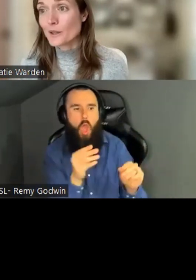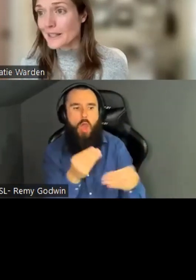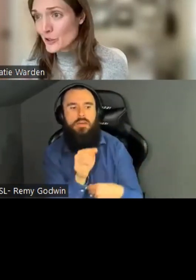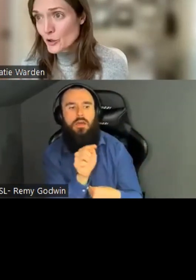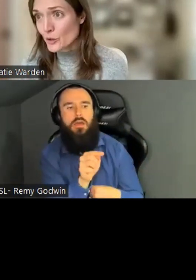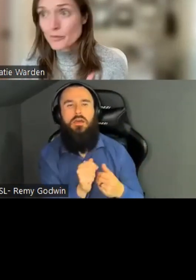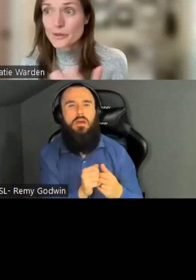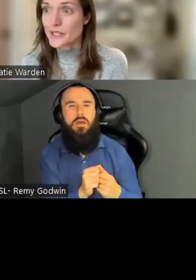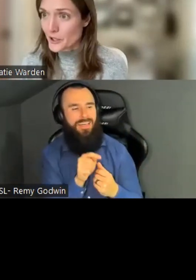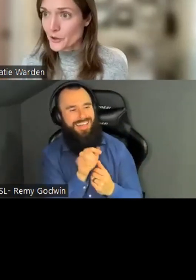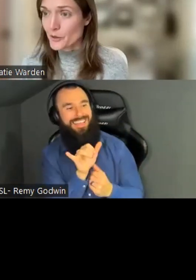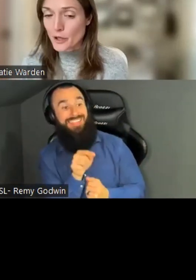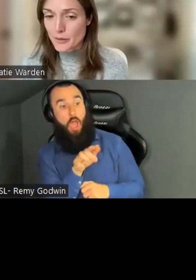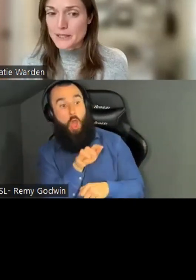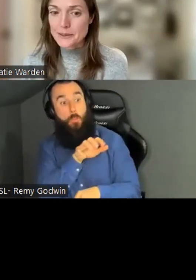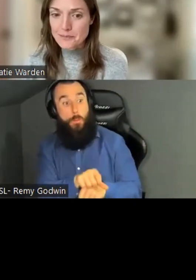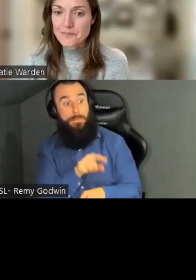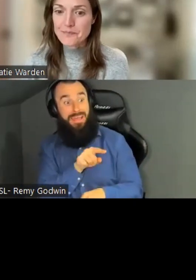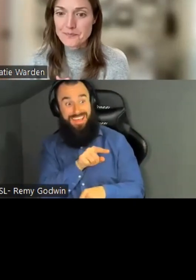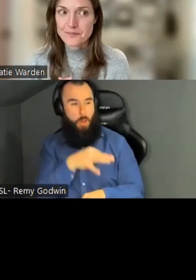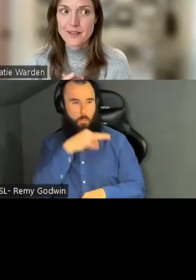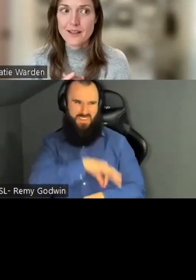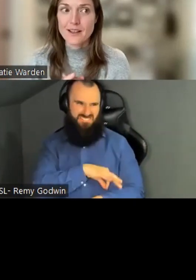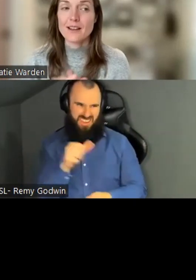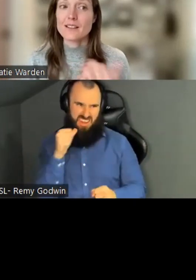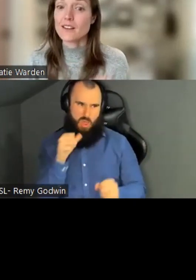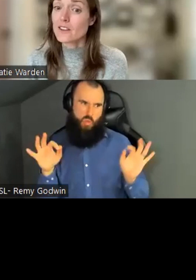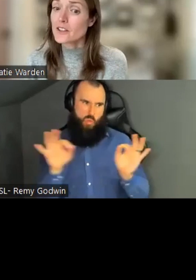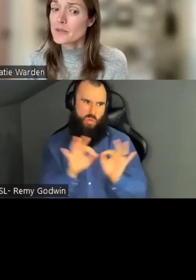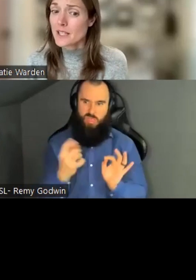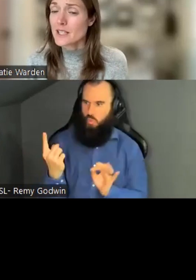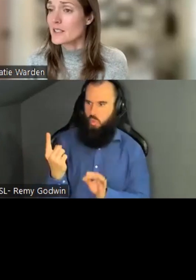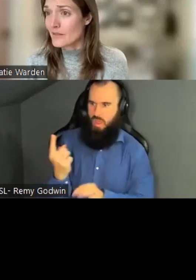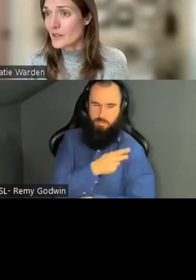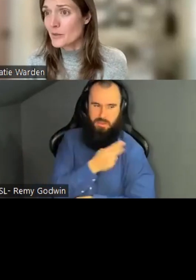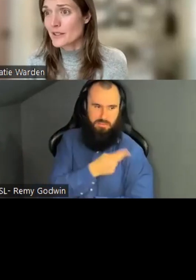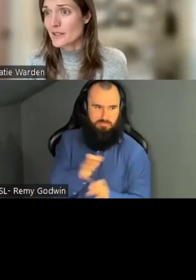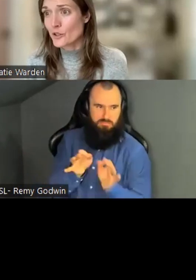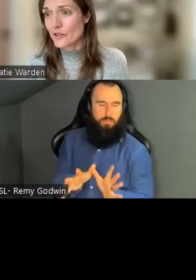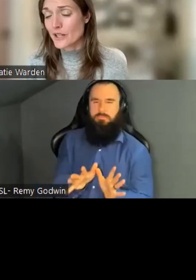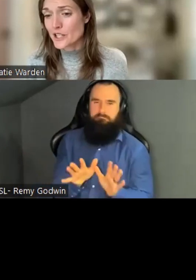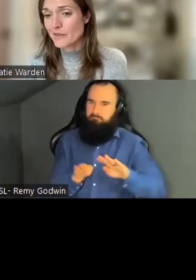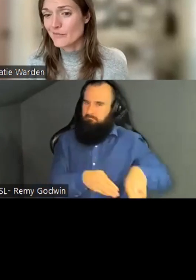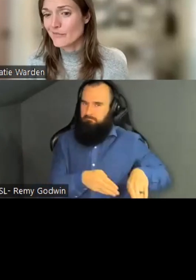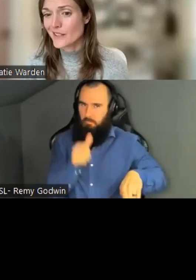related to a particular appointment. The other limitation is fundamental alteration.